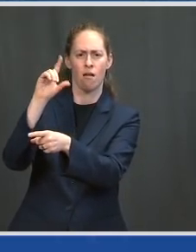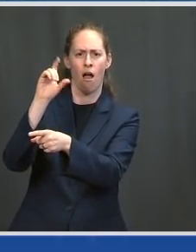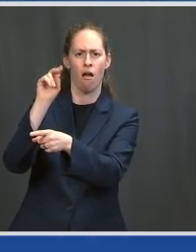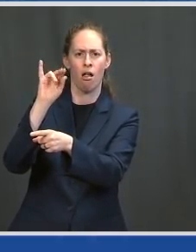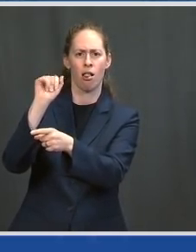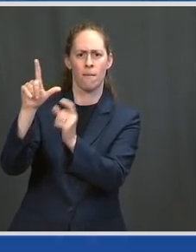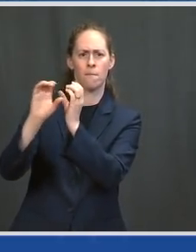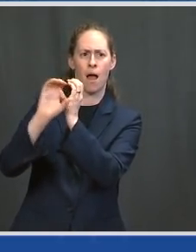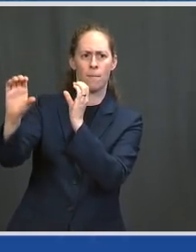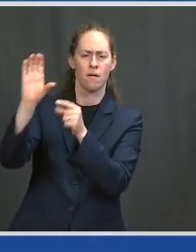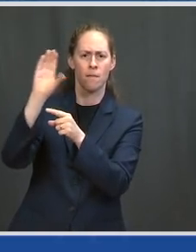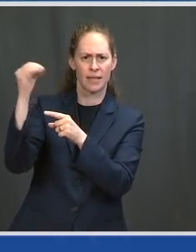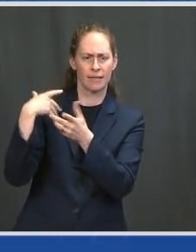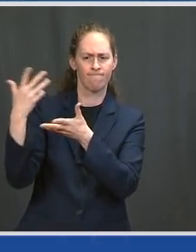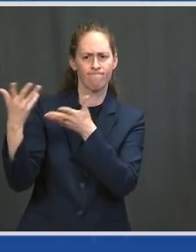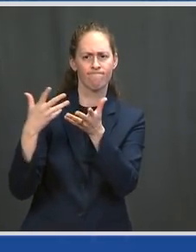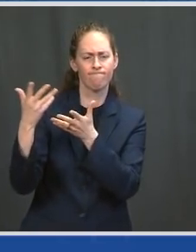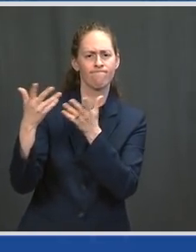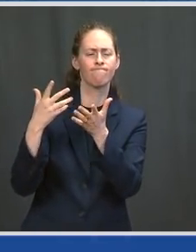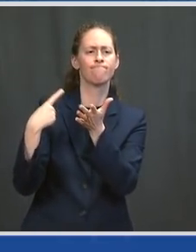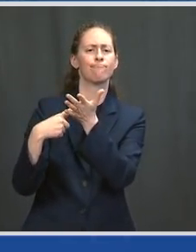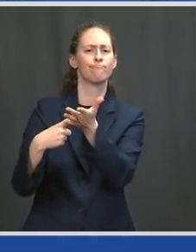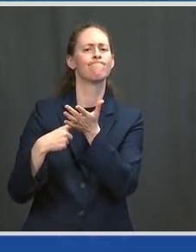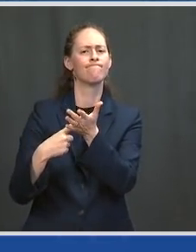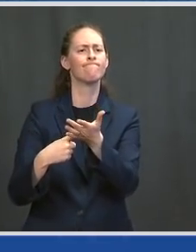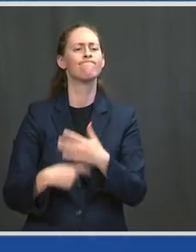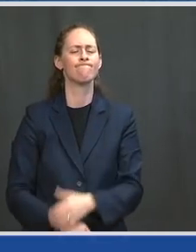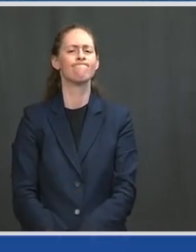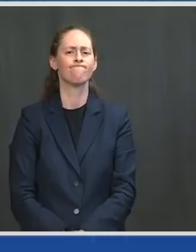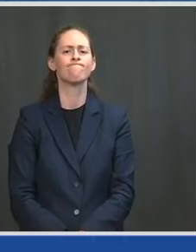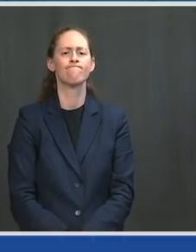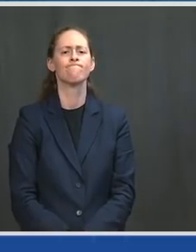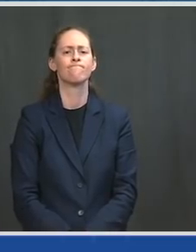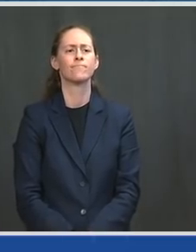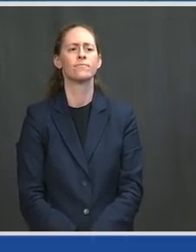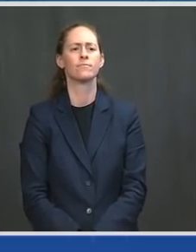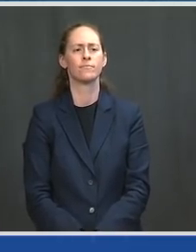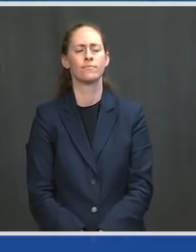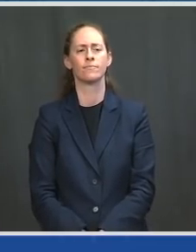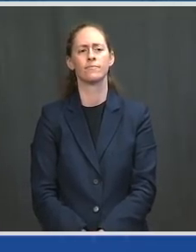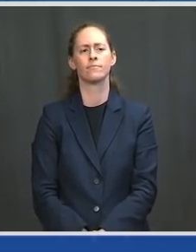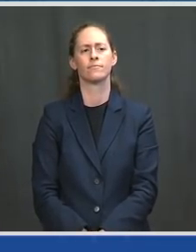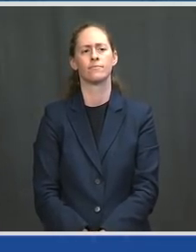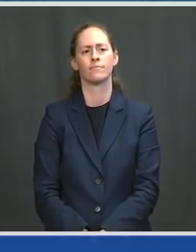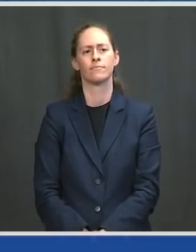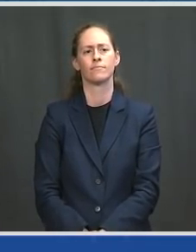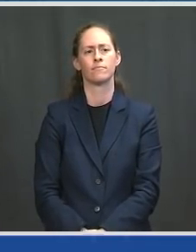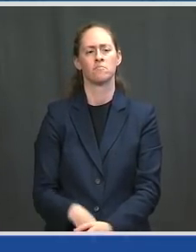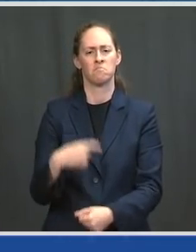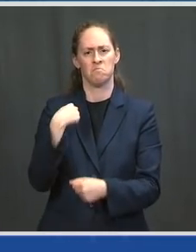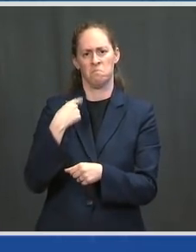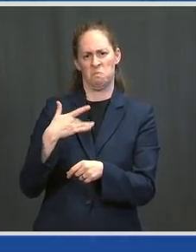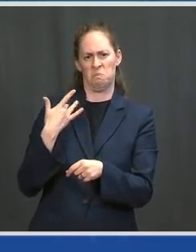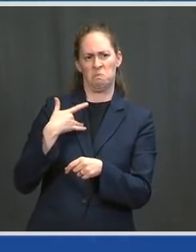one of the reasons that gasoline prices are going up. And I think you're going to hear some good news in the next 24 hours.